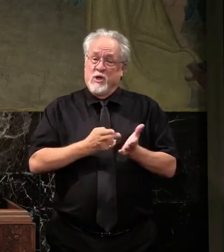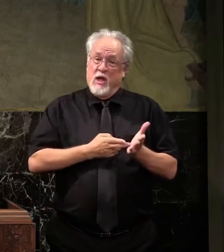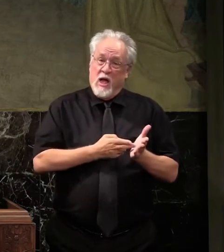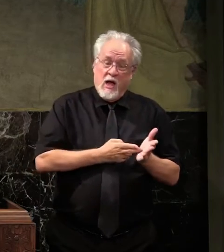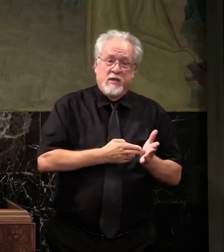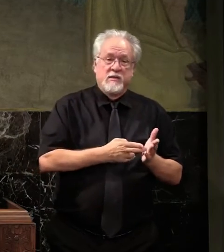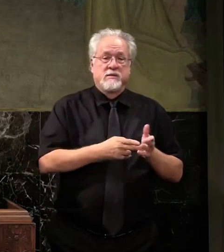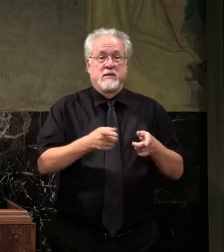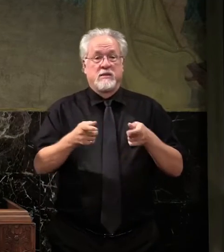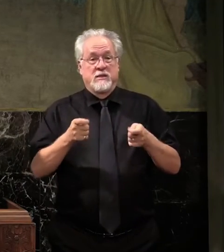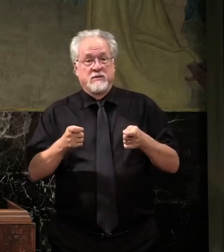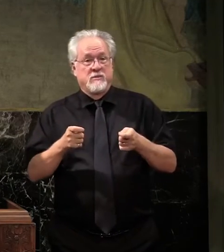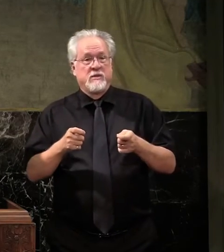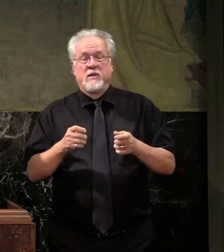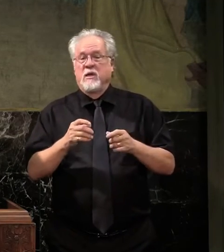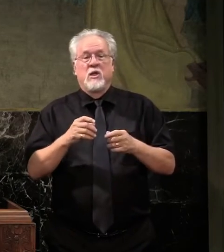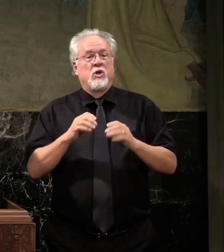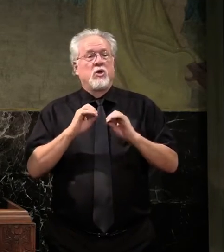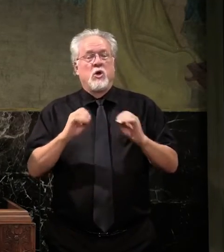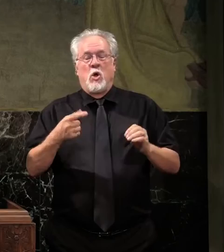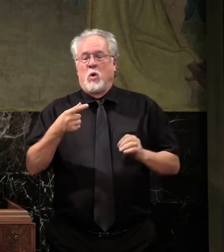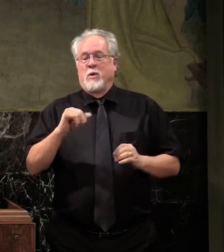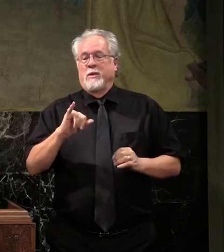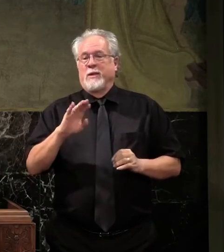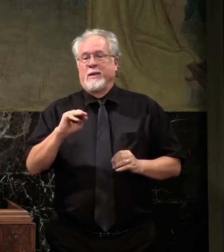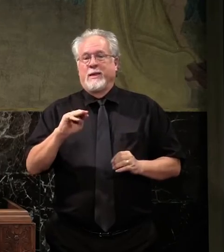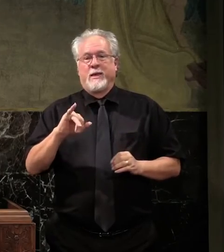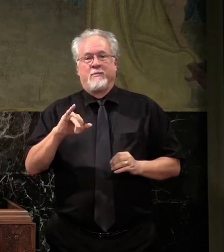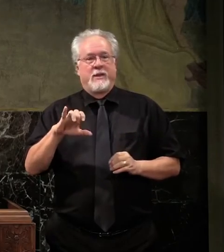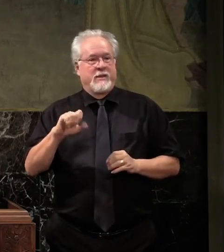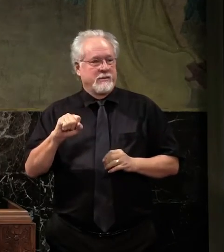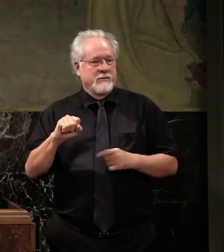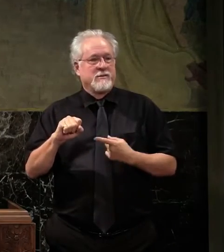free of gimmicks to the extent that i could control it at least, it is still